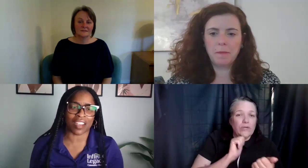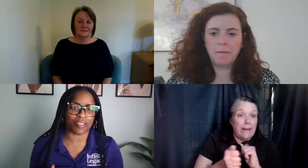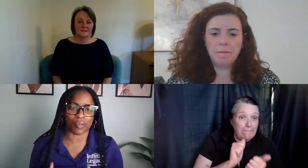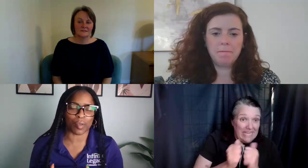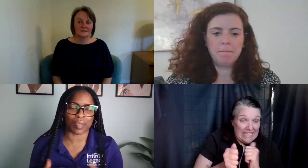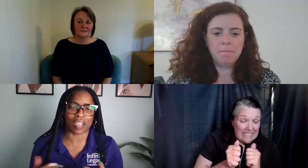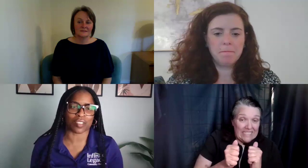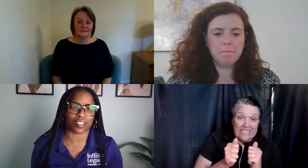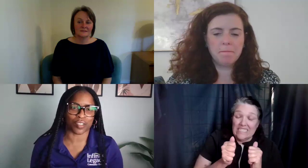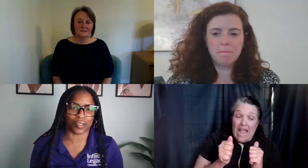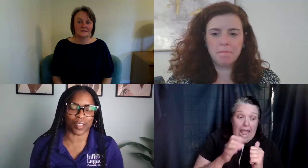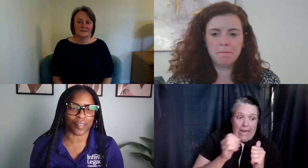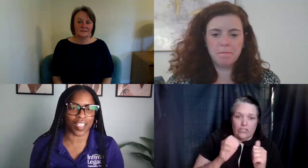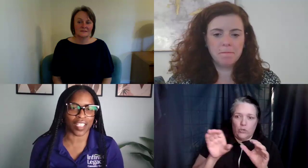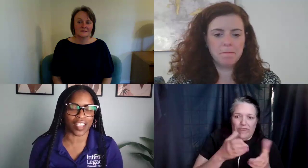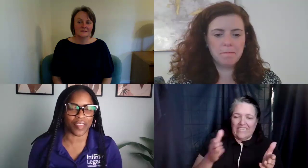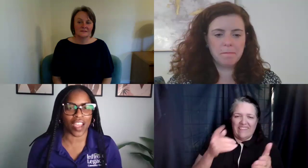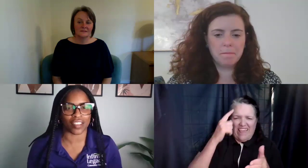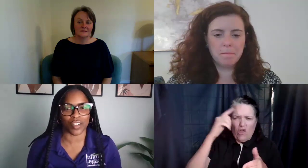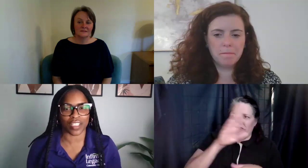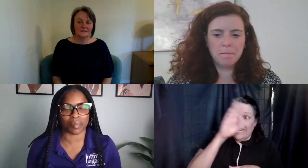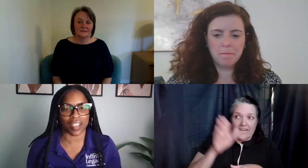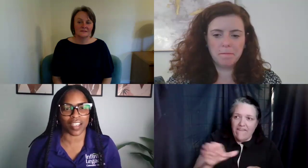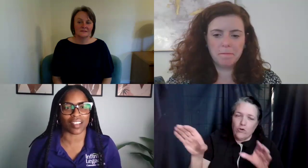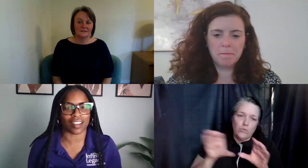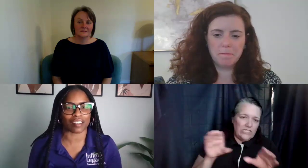never will be able to do if they didn't get that transplant.